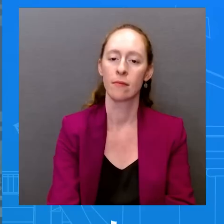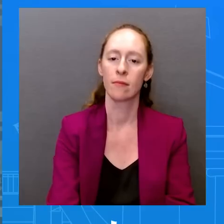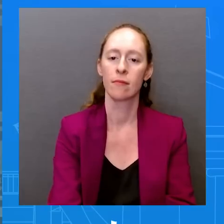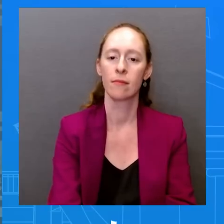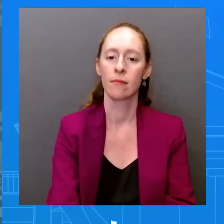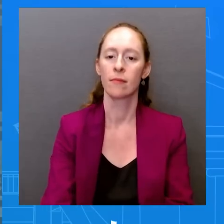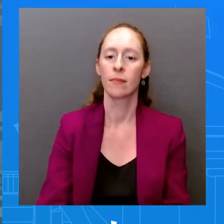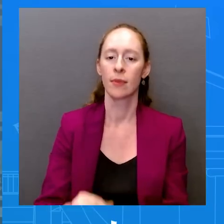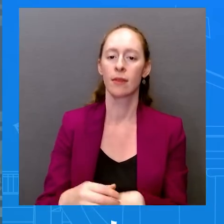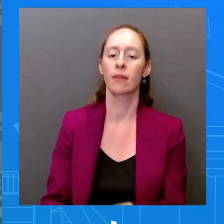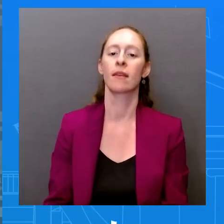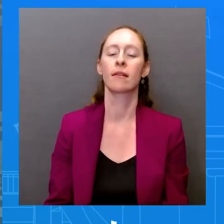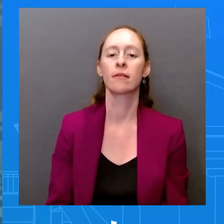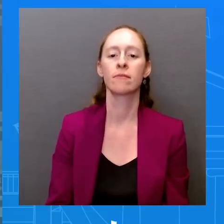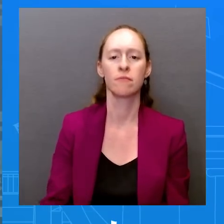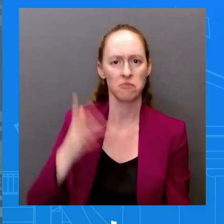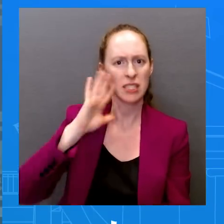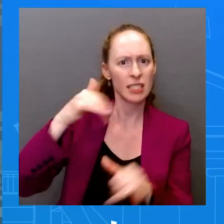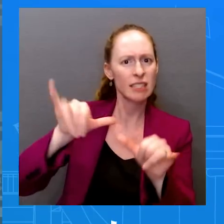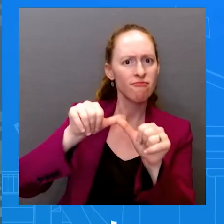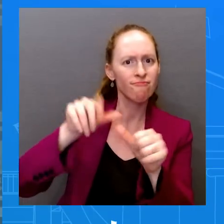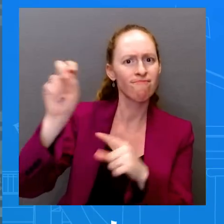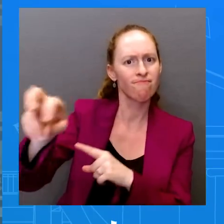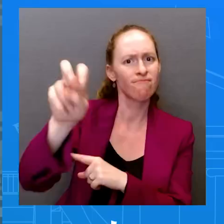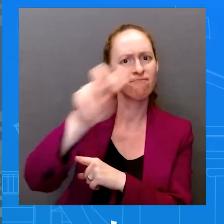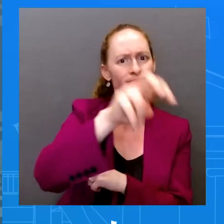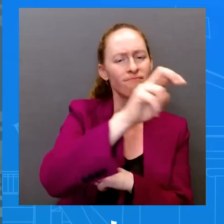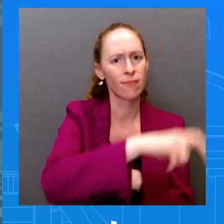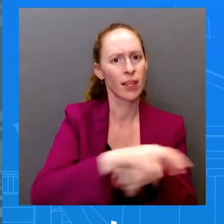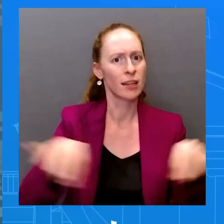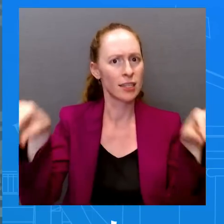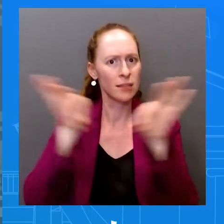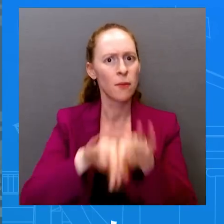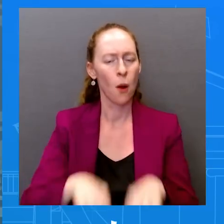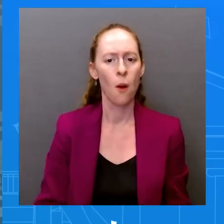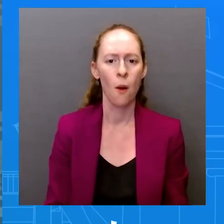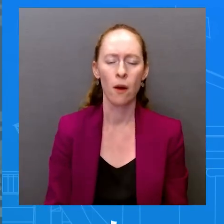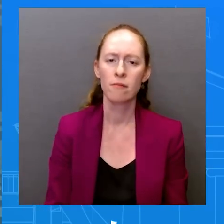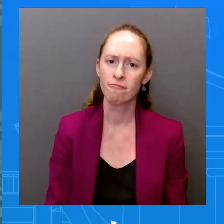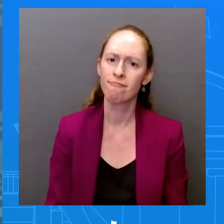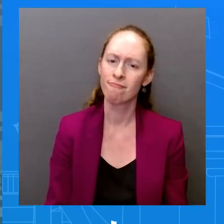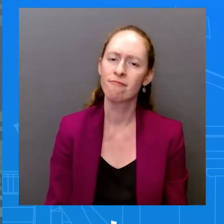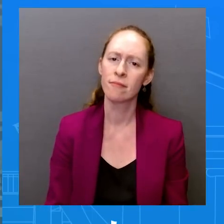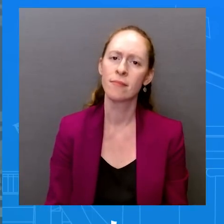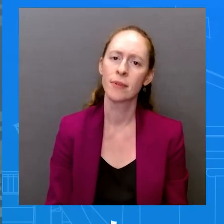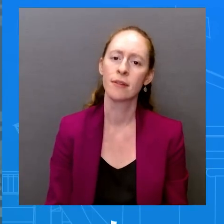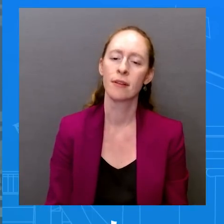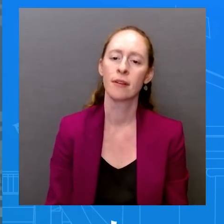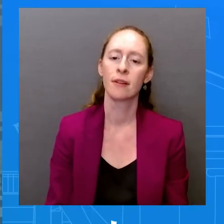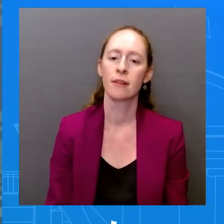This is important because as we talk about the gas prices, the President has been very clear with his --